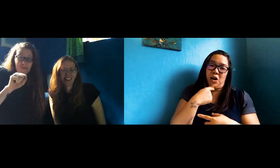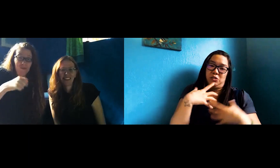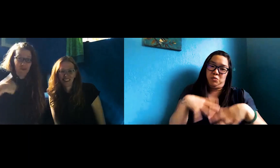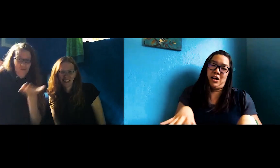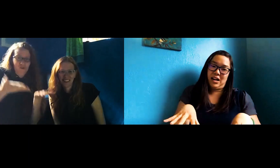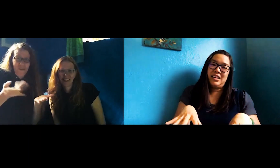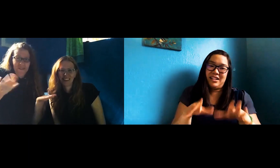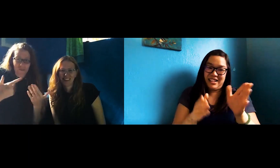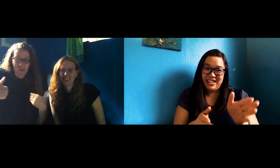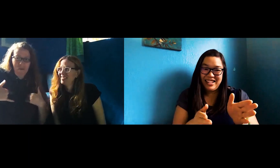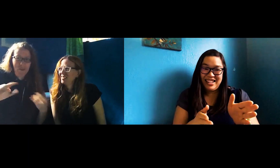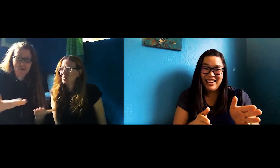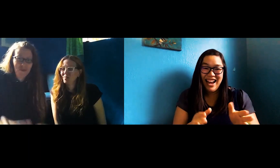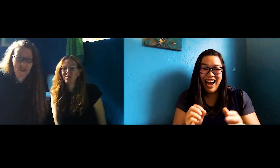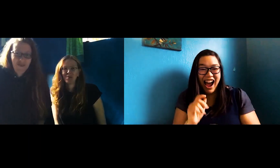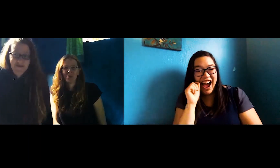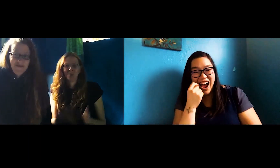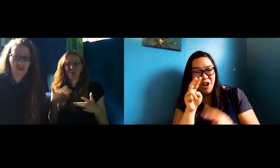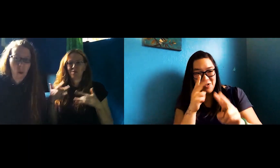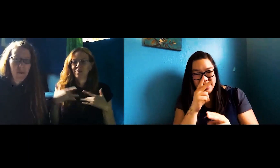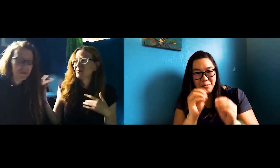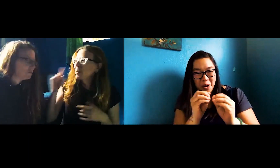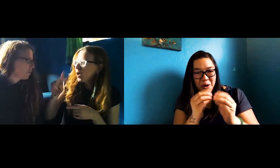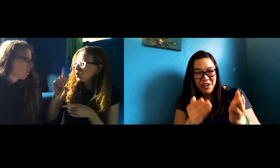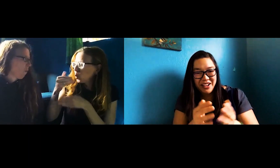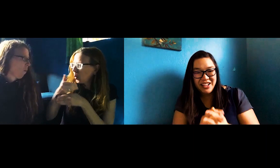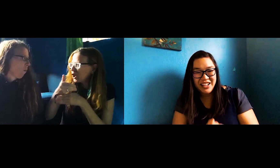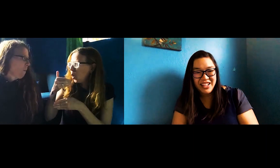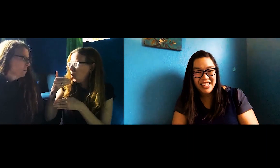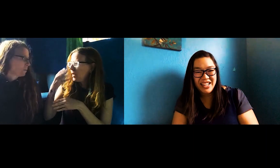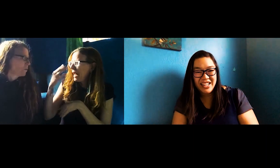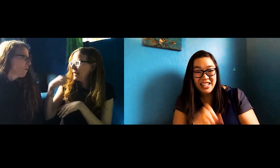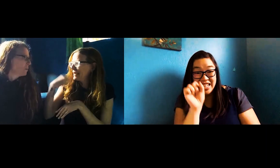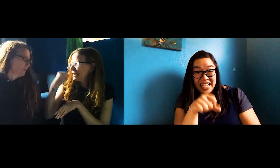Right yeah, I brought that actually, and look forward to seeing more of it - Oh yeah, we gotta do the window and me